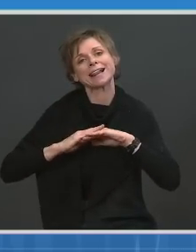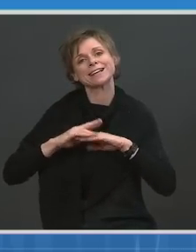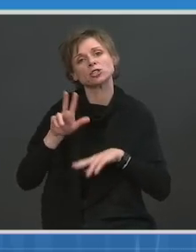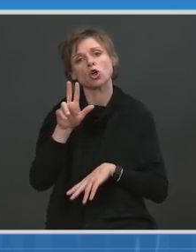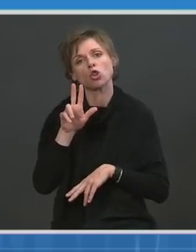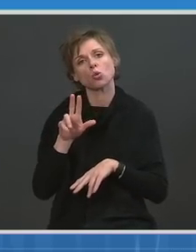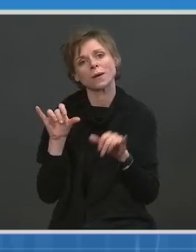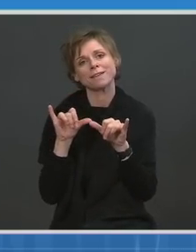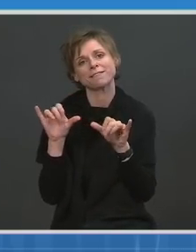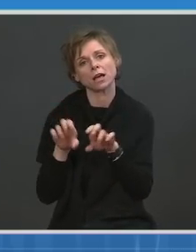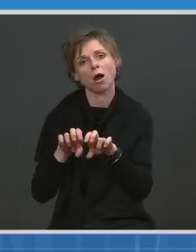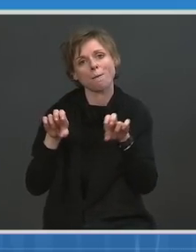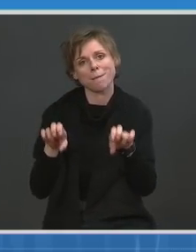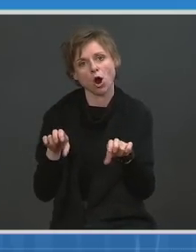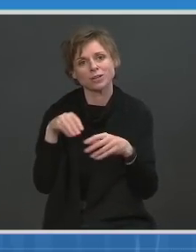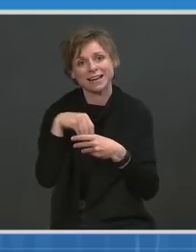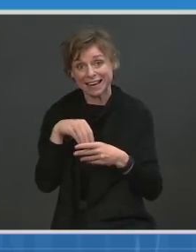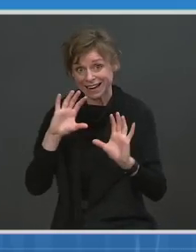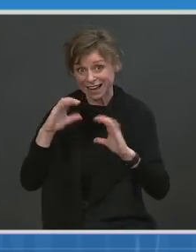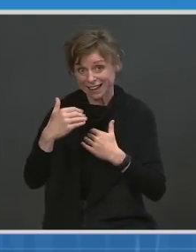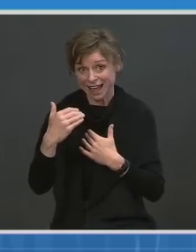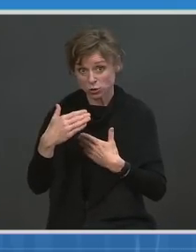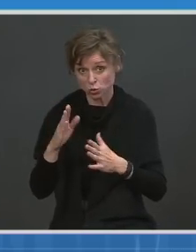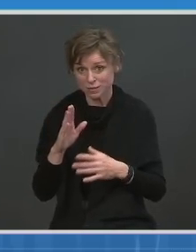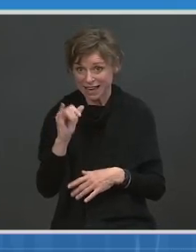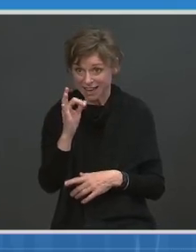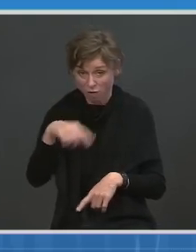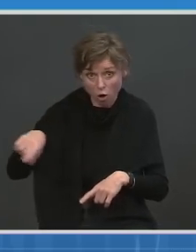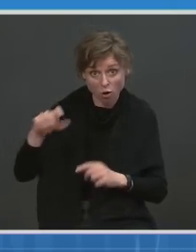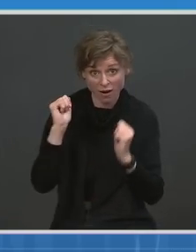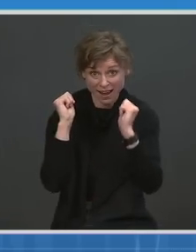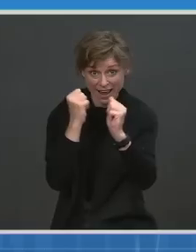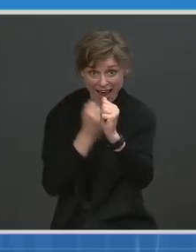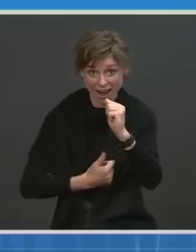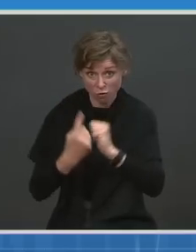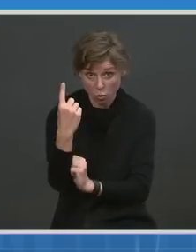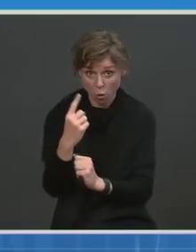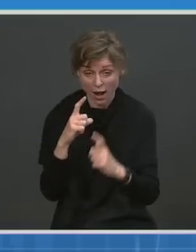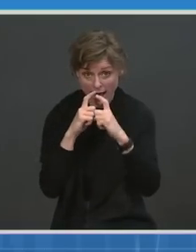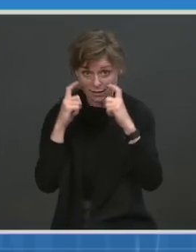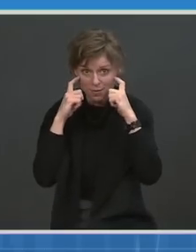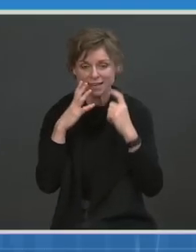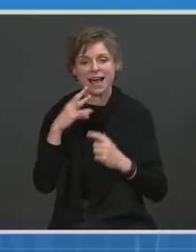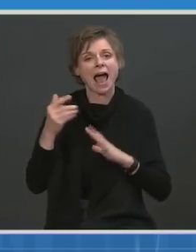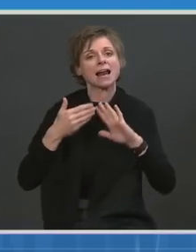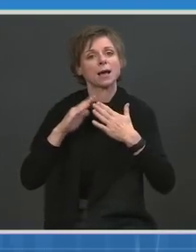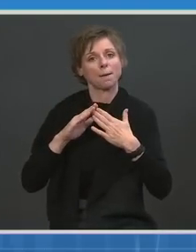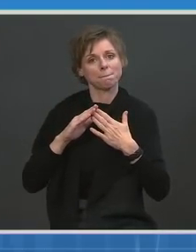where everyone is wearing a mask and the community level of risk is low, moderate, or substantial.